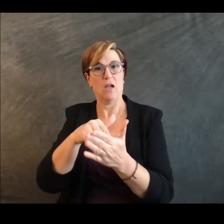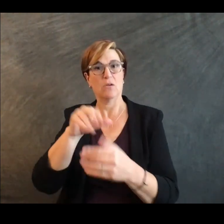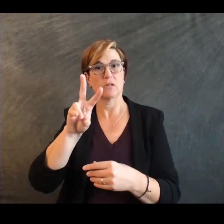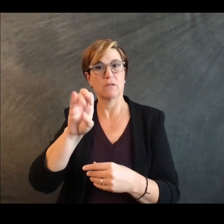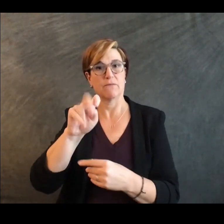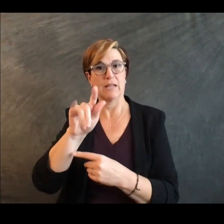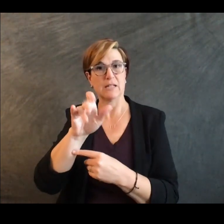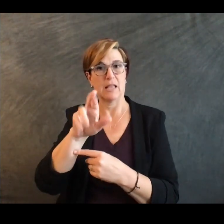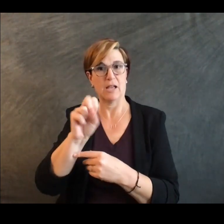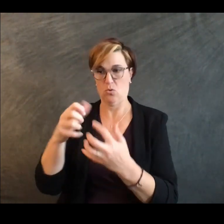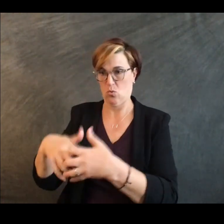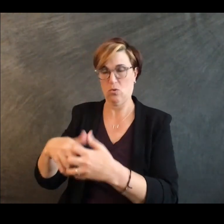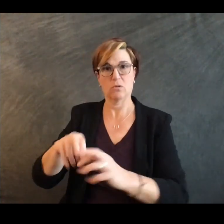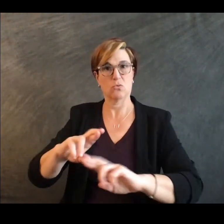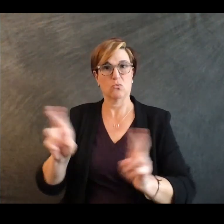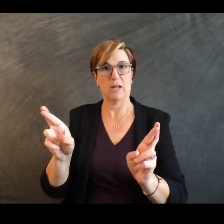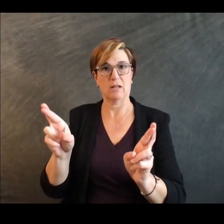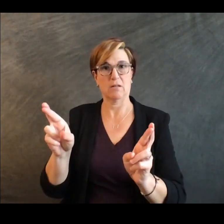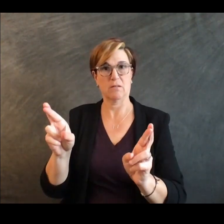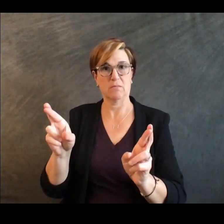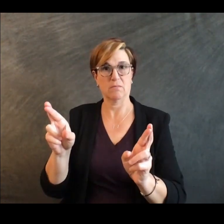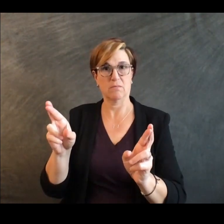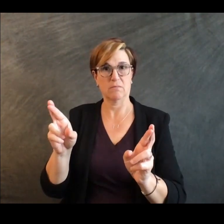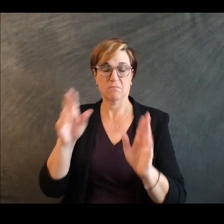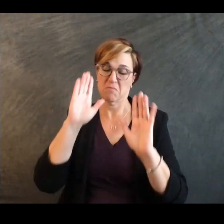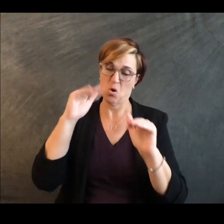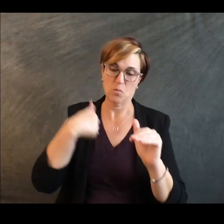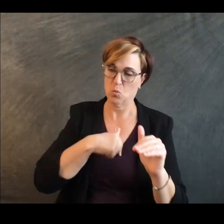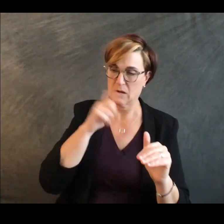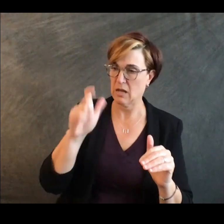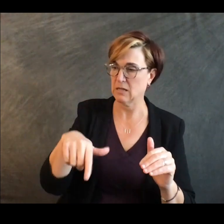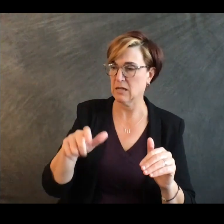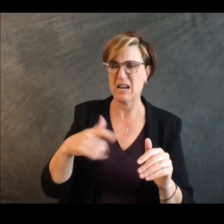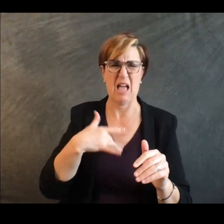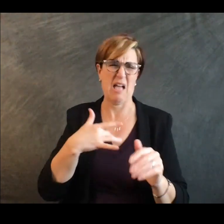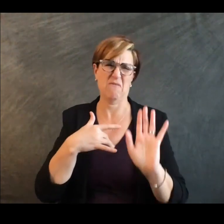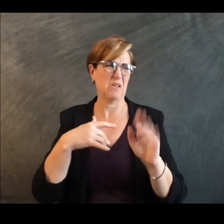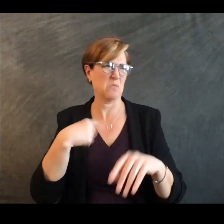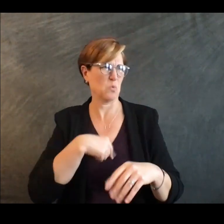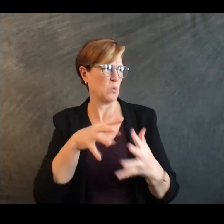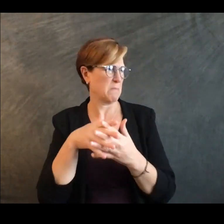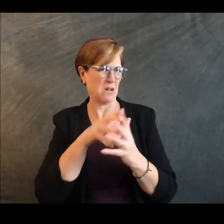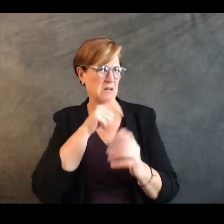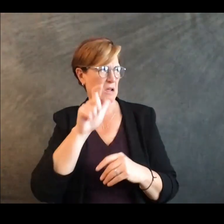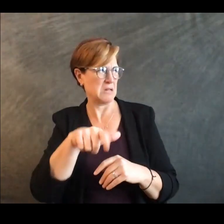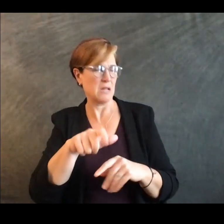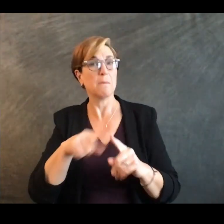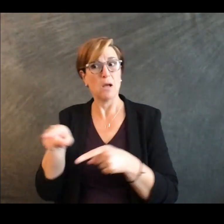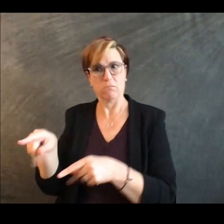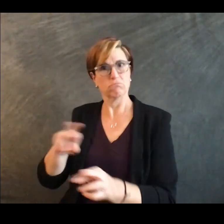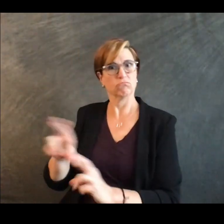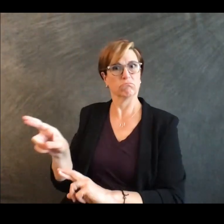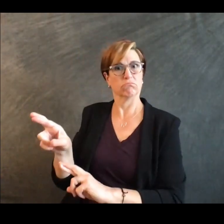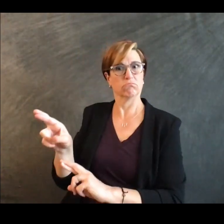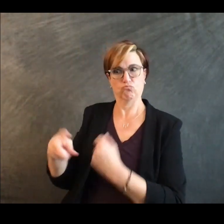hopefully we won't need them I don't think we'll need anywhere near them but we'll have them for the future and we'll also be able to help other countries who